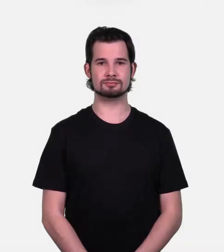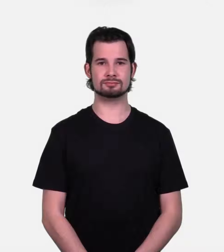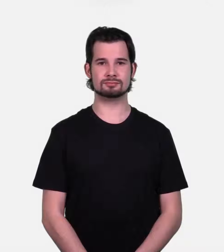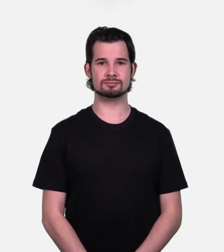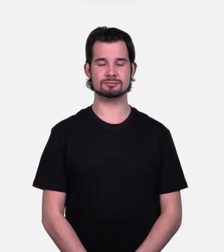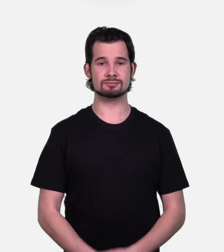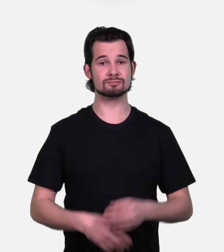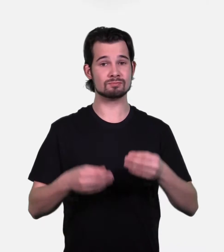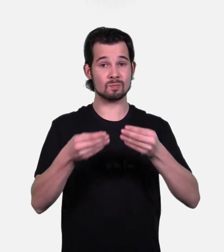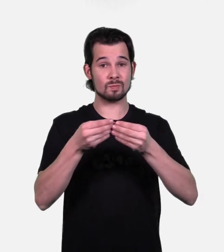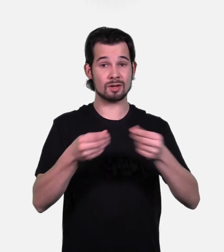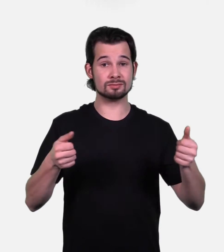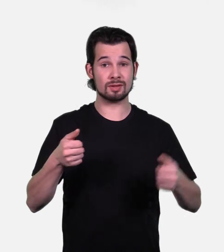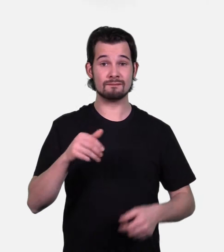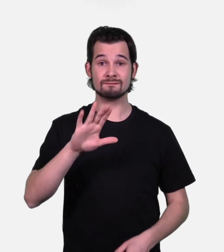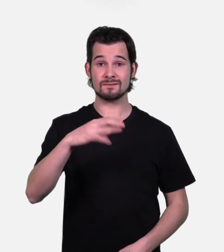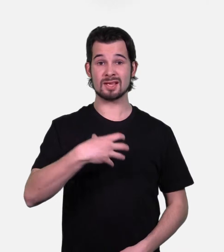Options to resolve your complaint